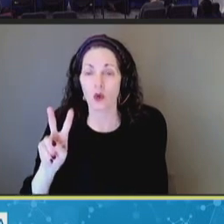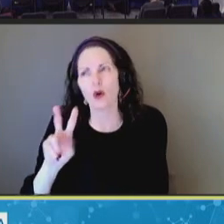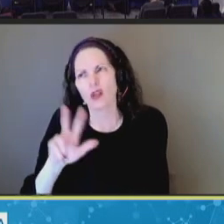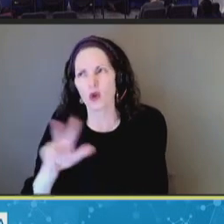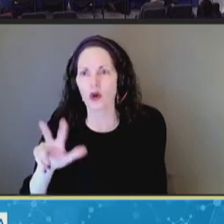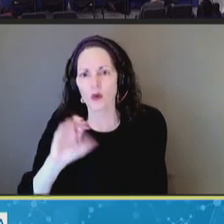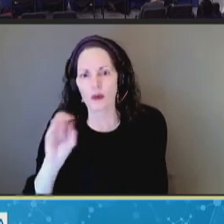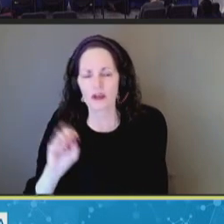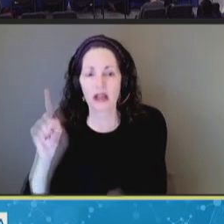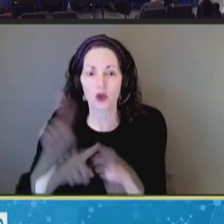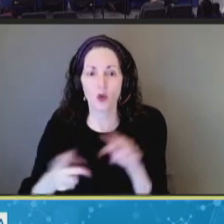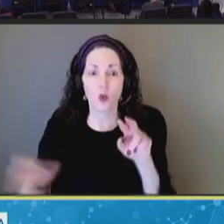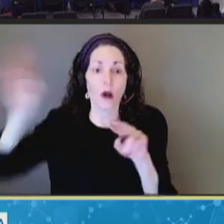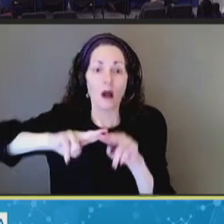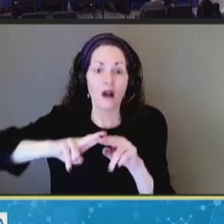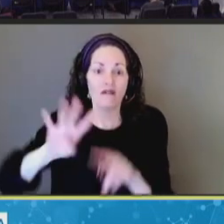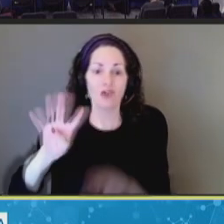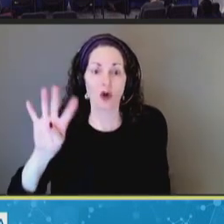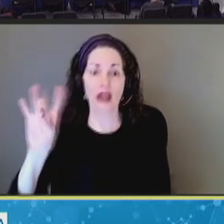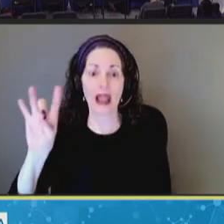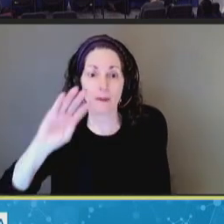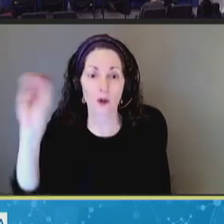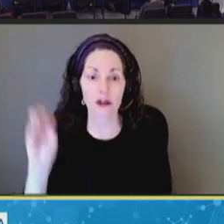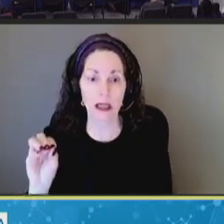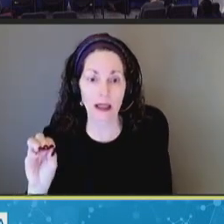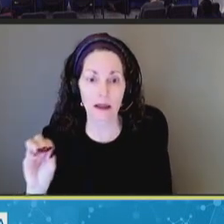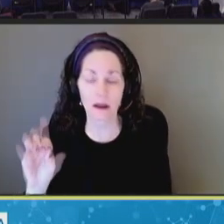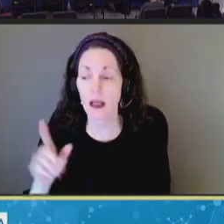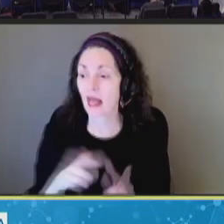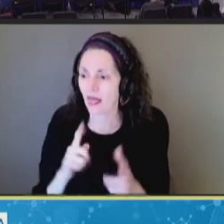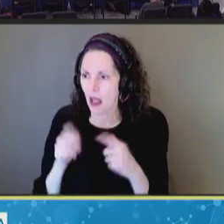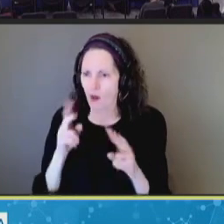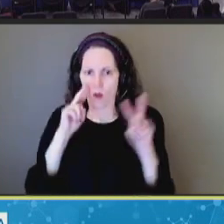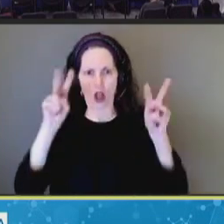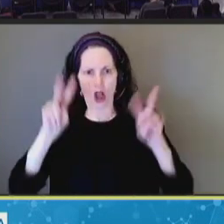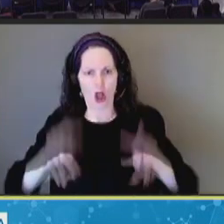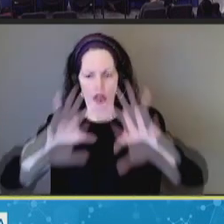if we looked at the complete primary series, when we looked at claims alone and then using